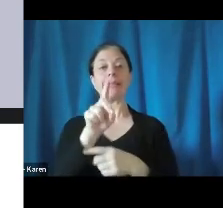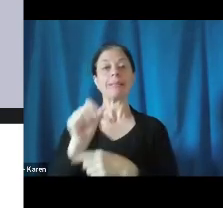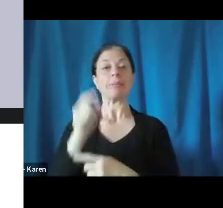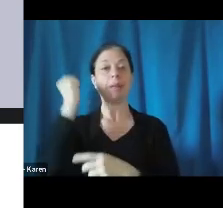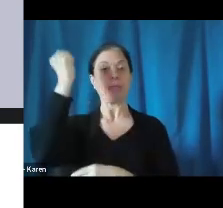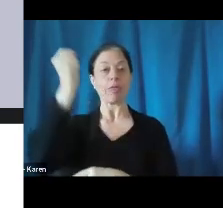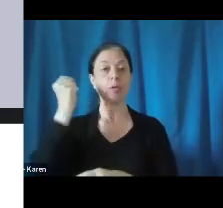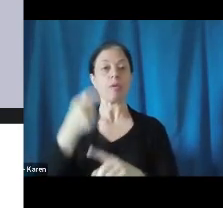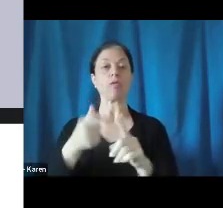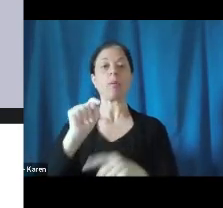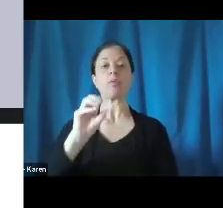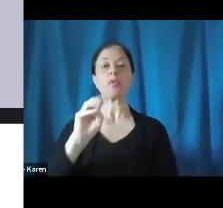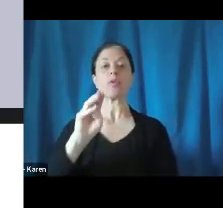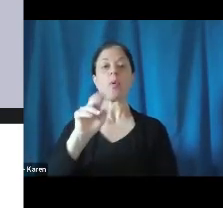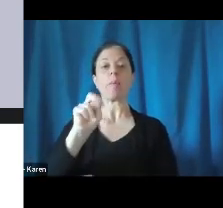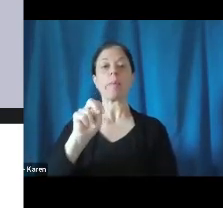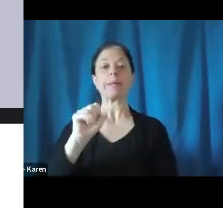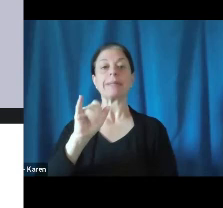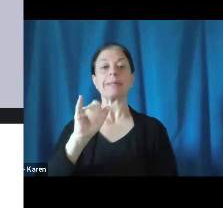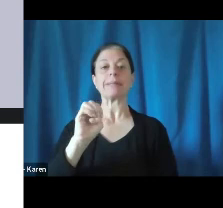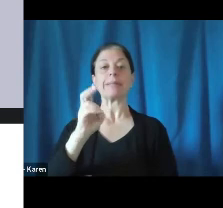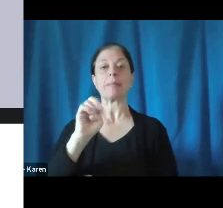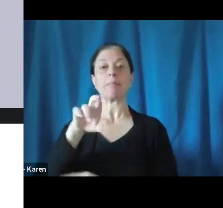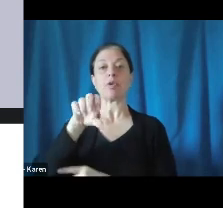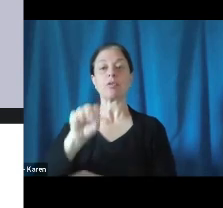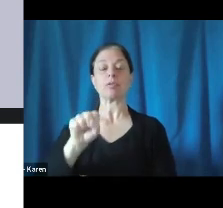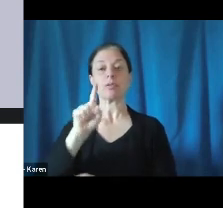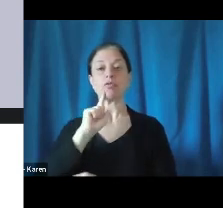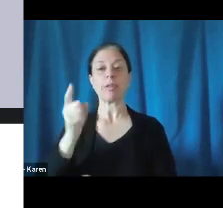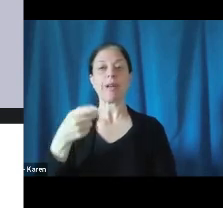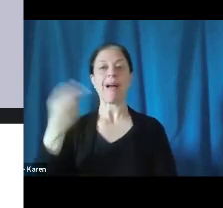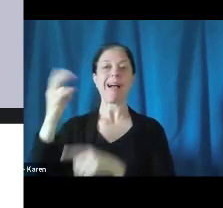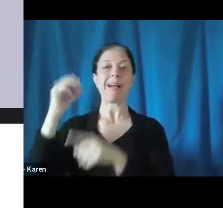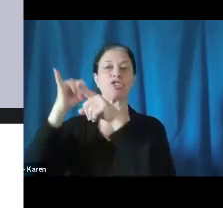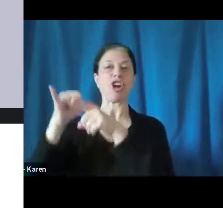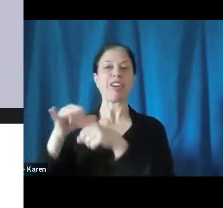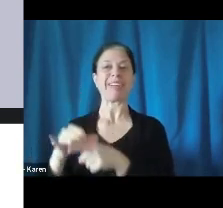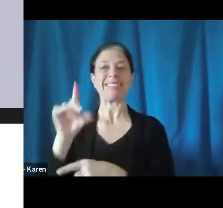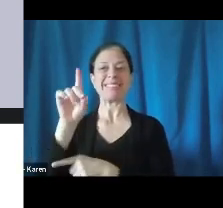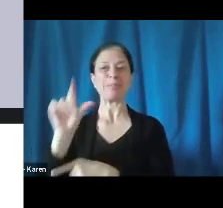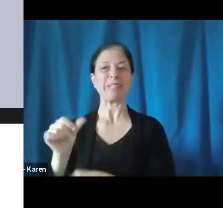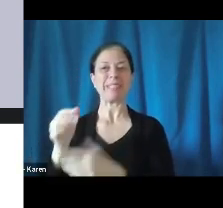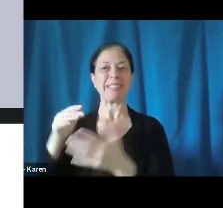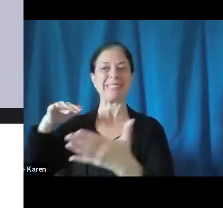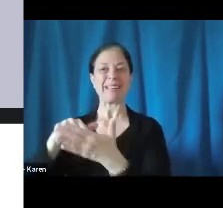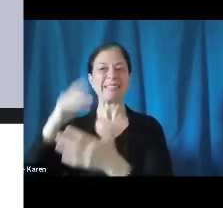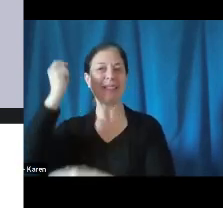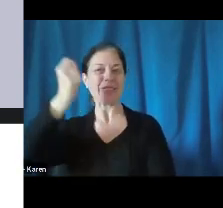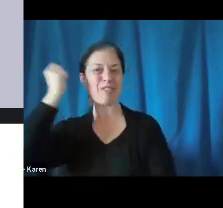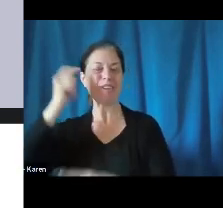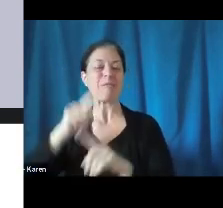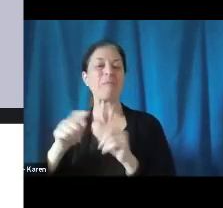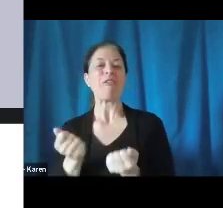quote sums it up really well. This is a great book "Disability Theory" by Tobin